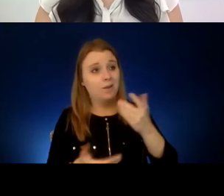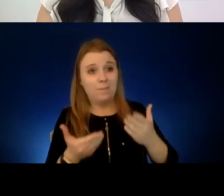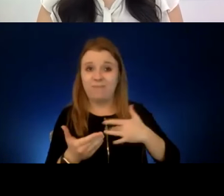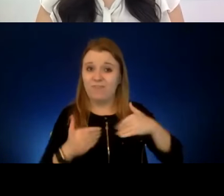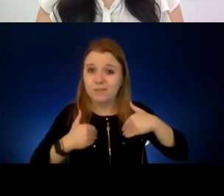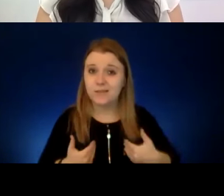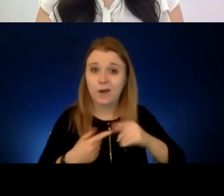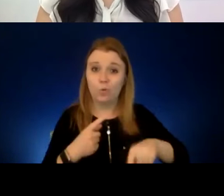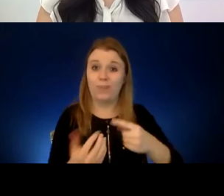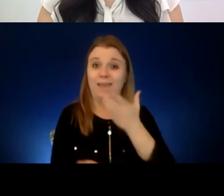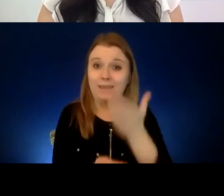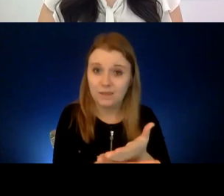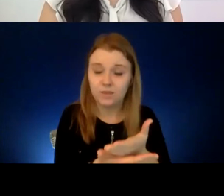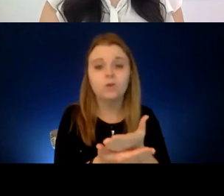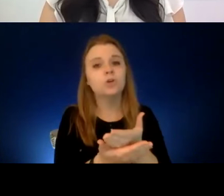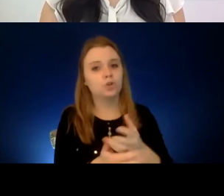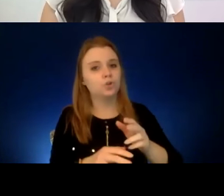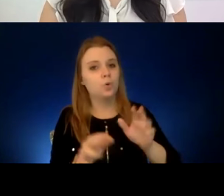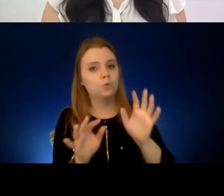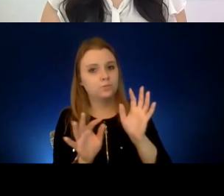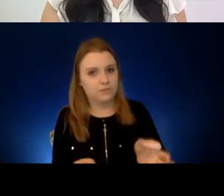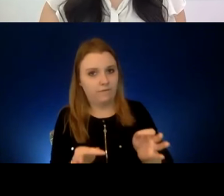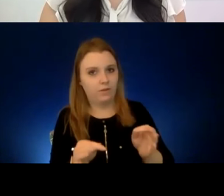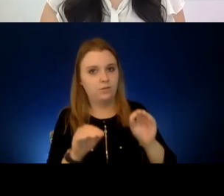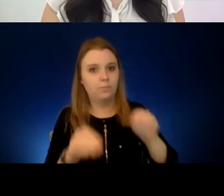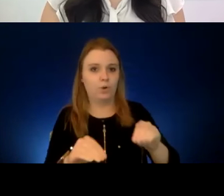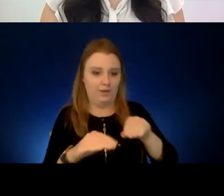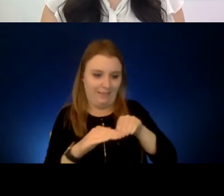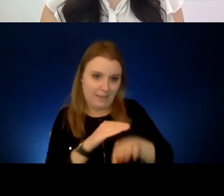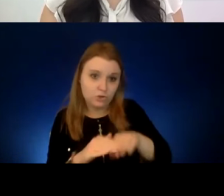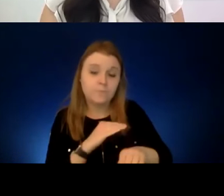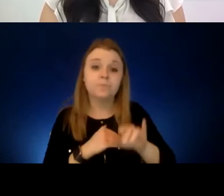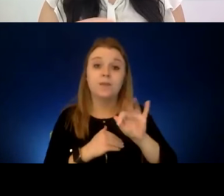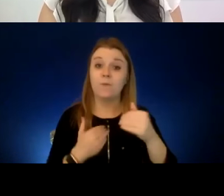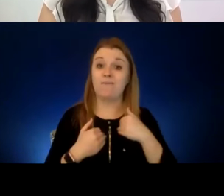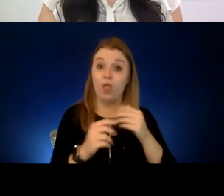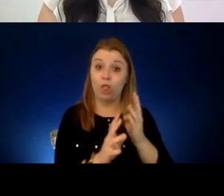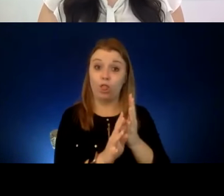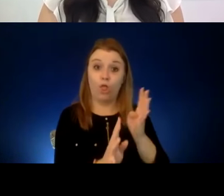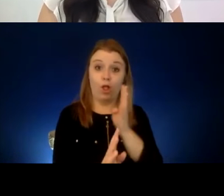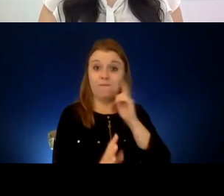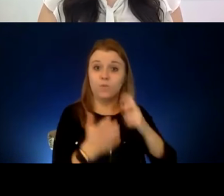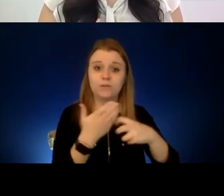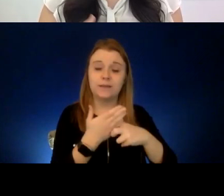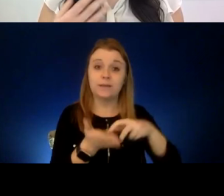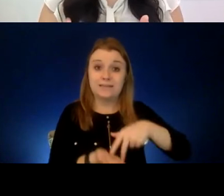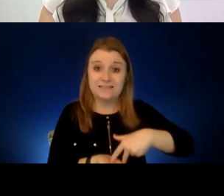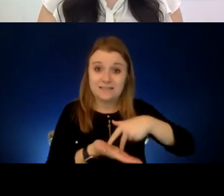So you definitely want it in the entrance. If your organization is known for having long ticketing lines, standing for increased periods of time will cause